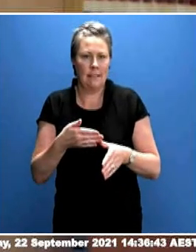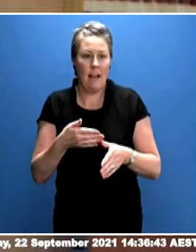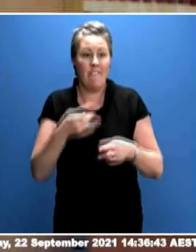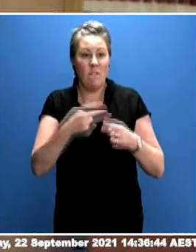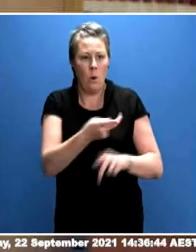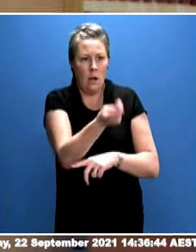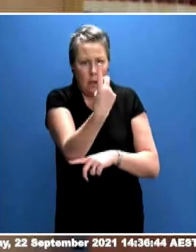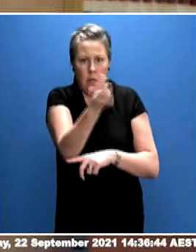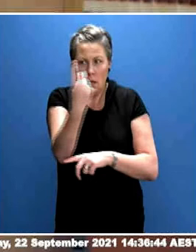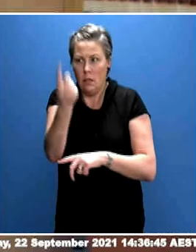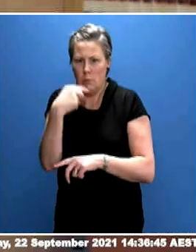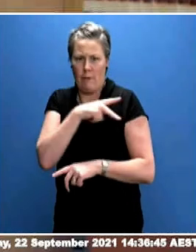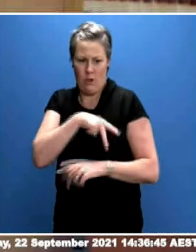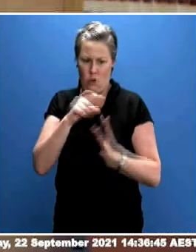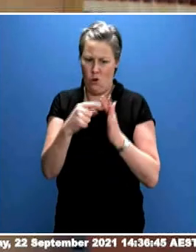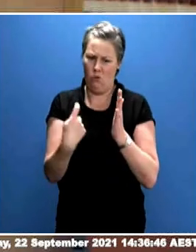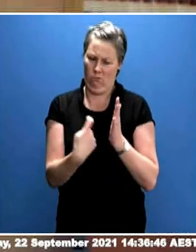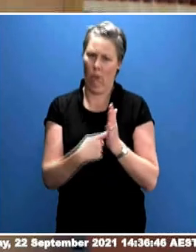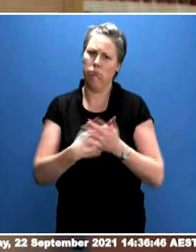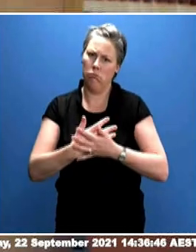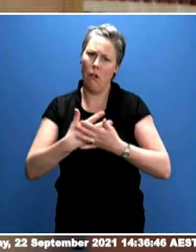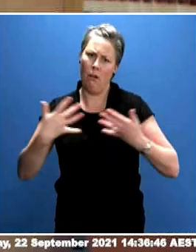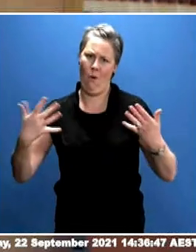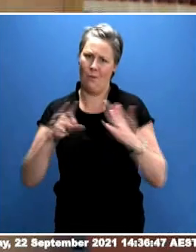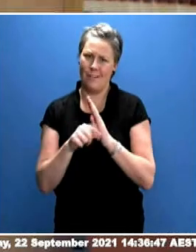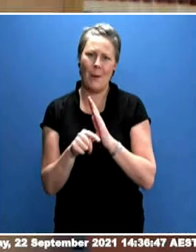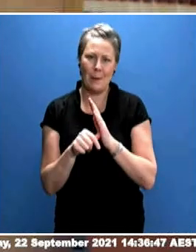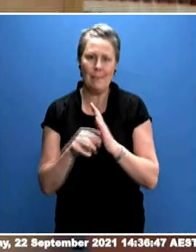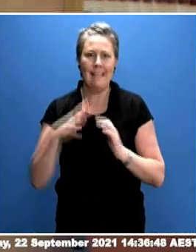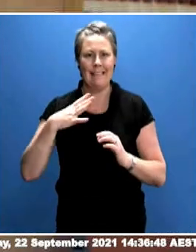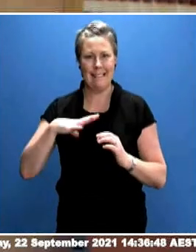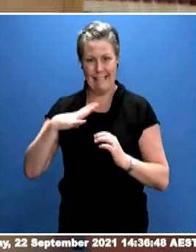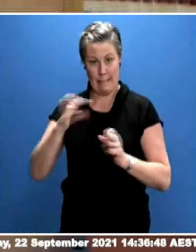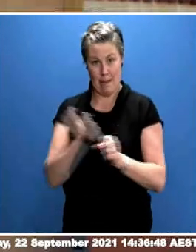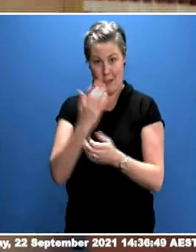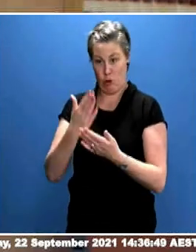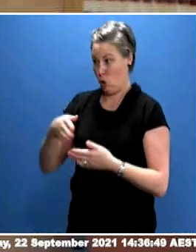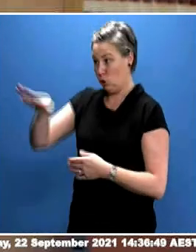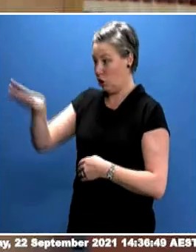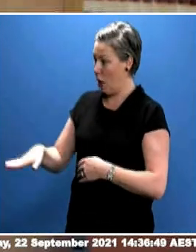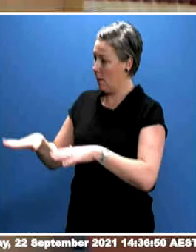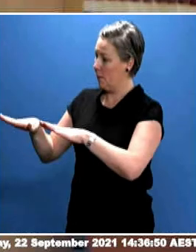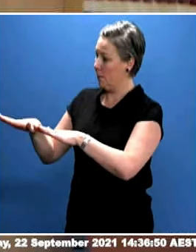is a lengthy process, and it requires the child to be in a place where they can